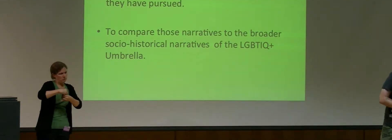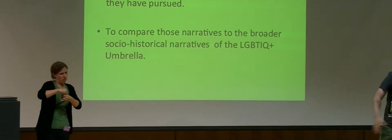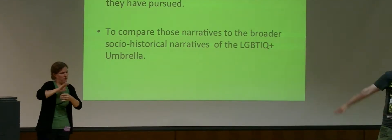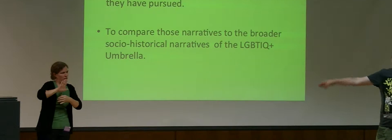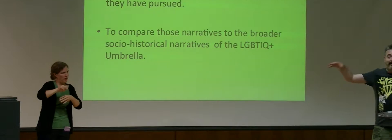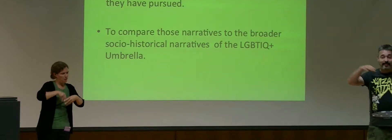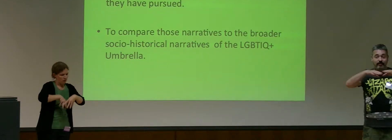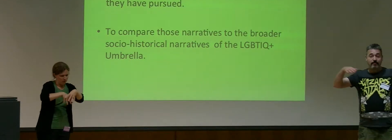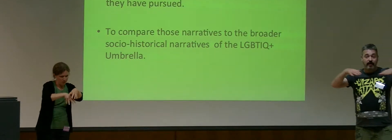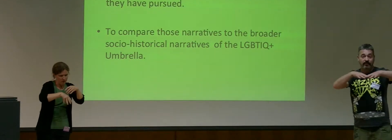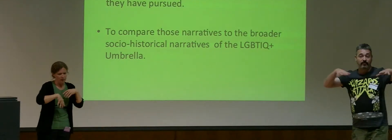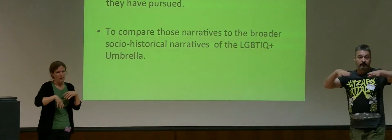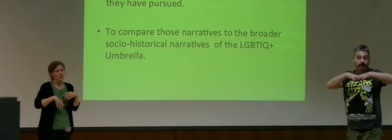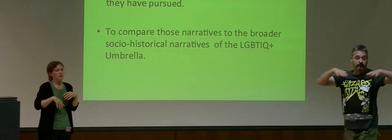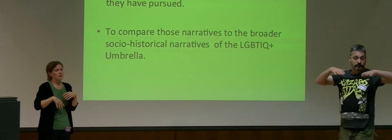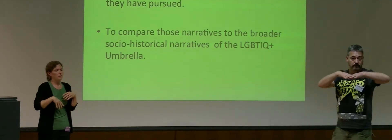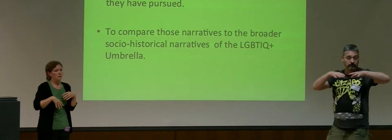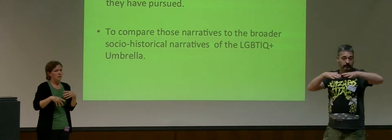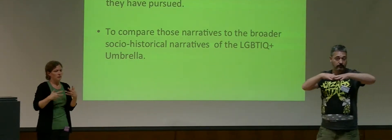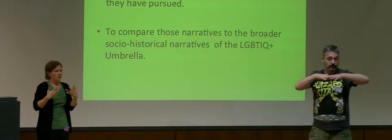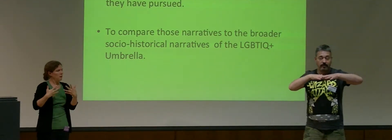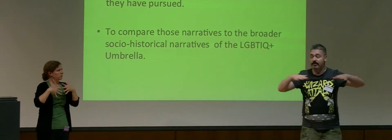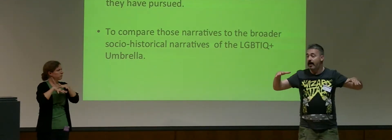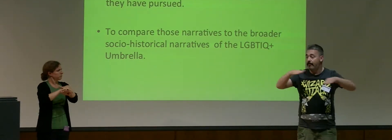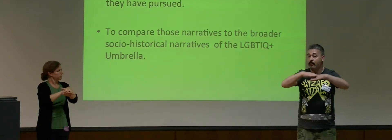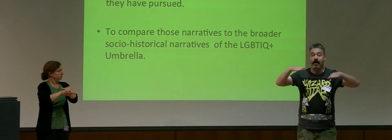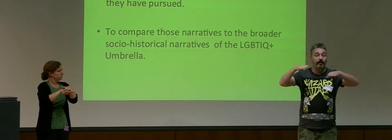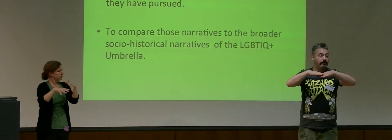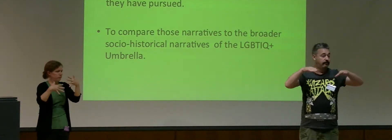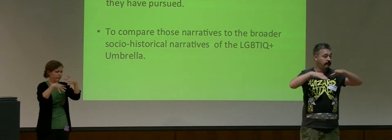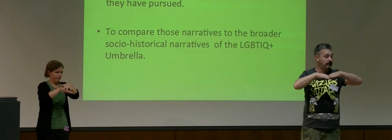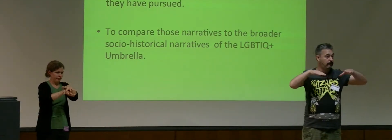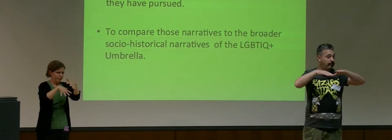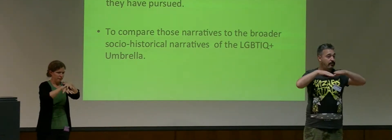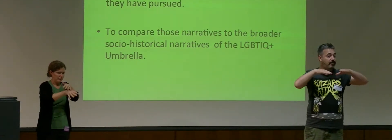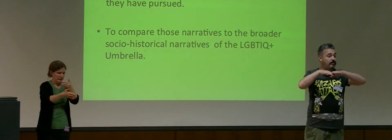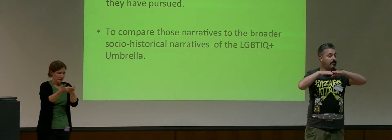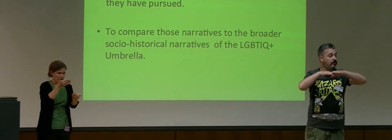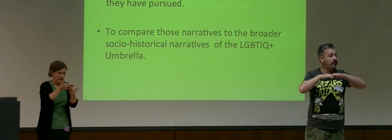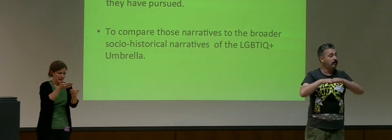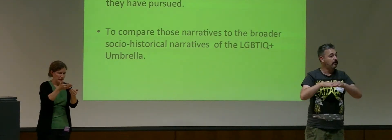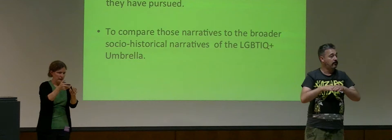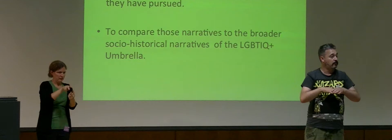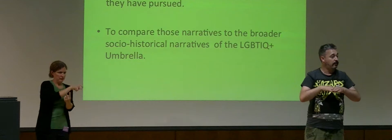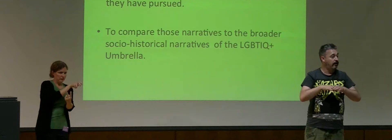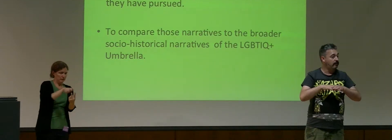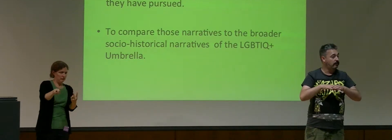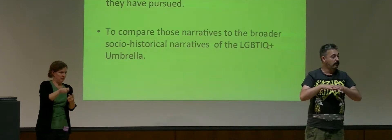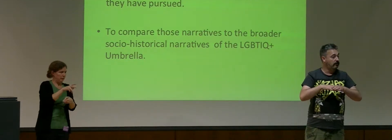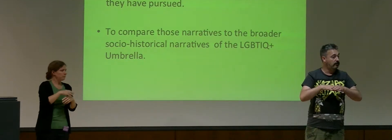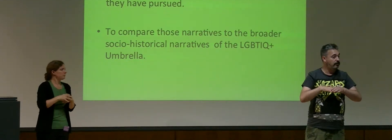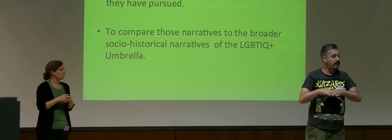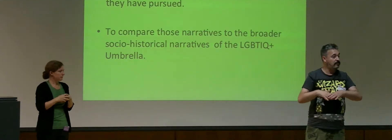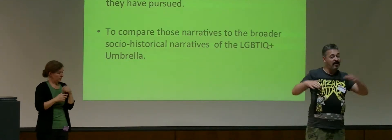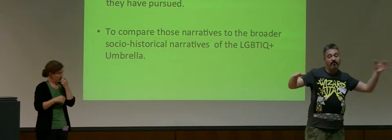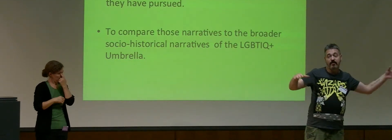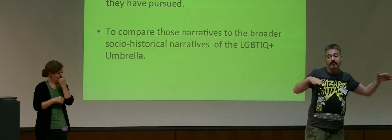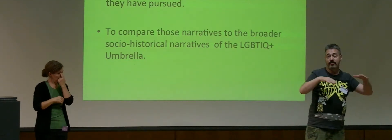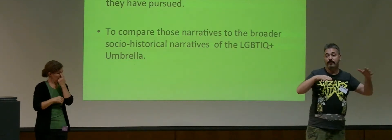Is that an easy melt? Does it happen well between the two? Do we just take one story and we